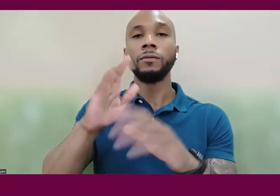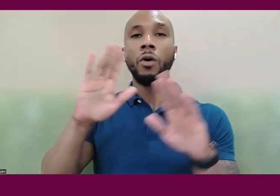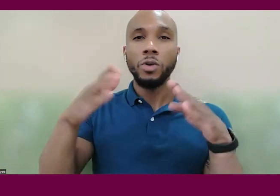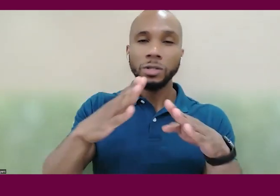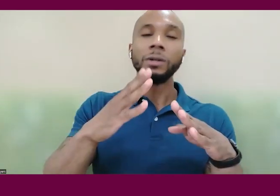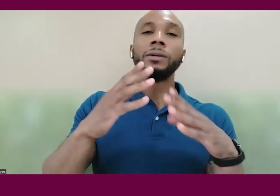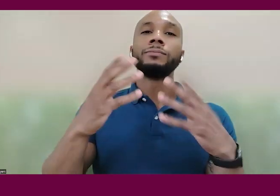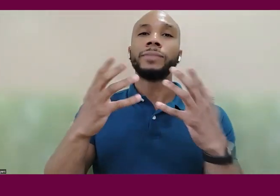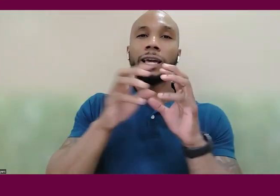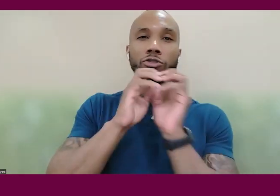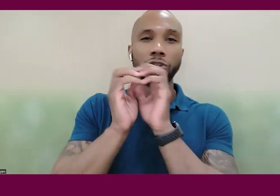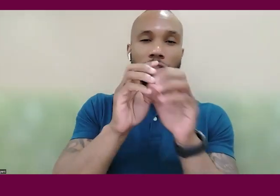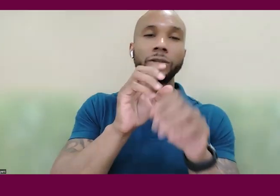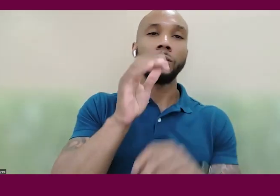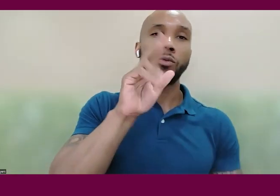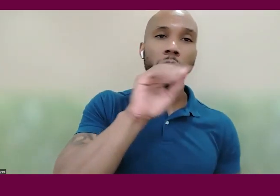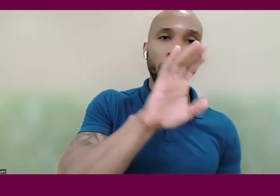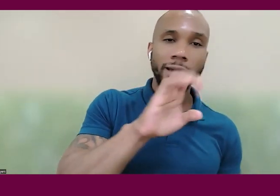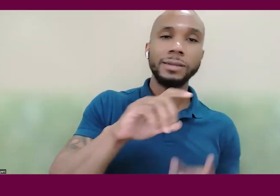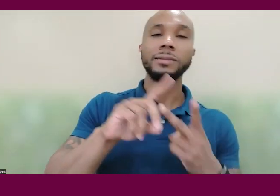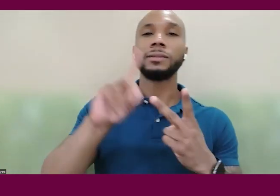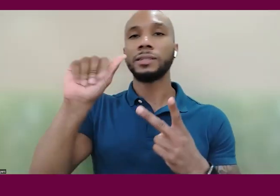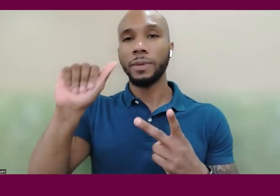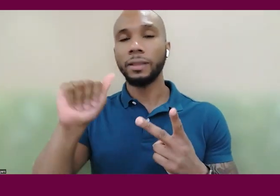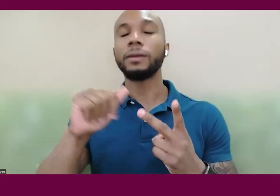race and disability and Black-disabled liberation.